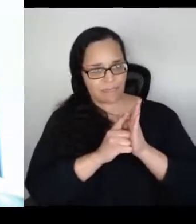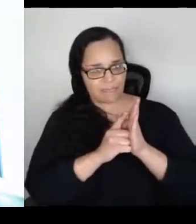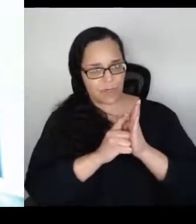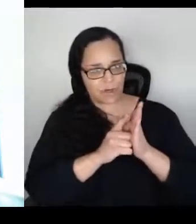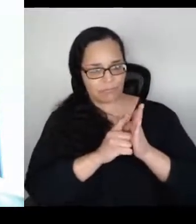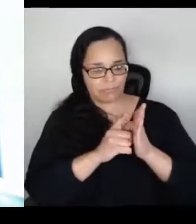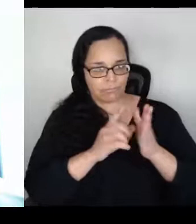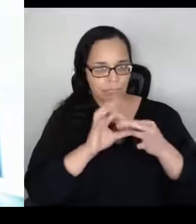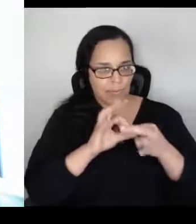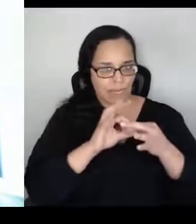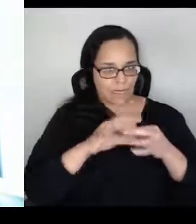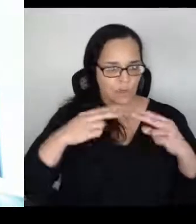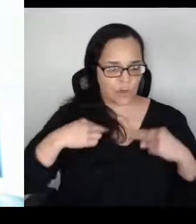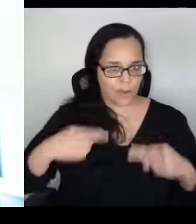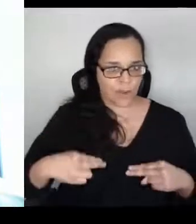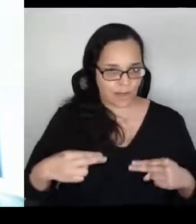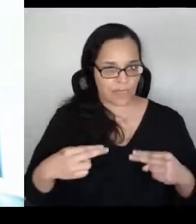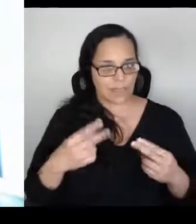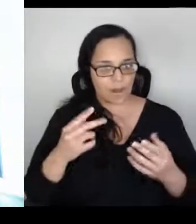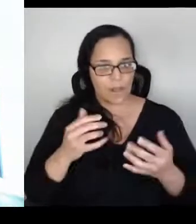of dehumanization of people